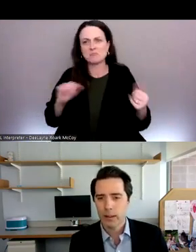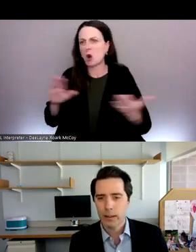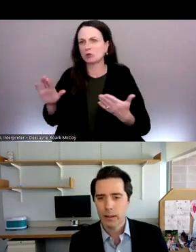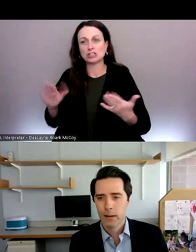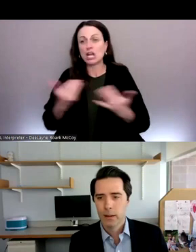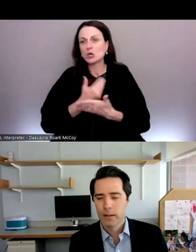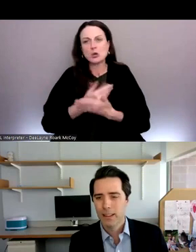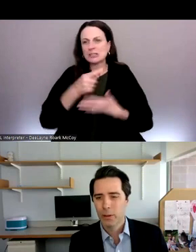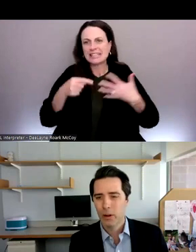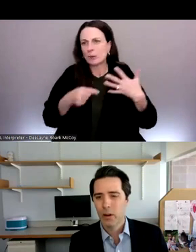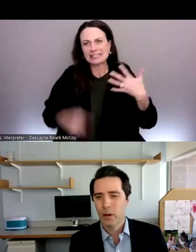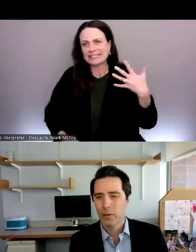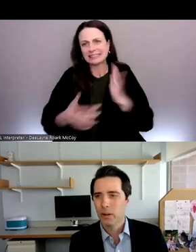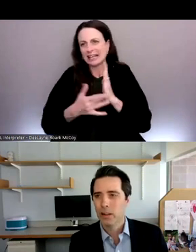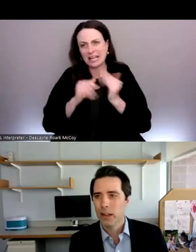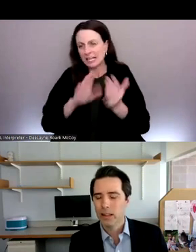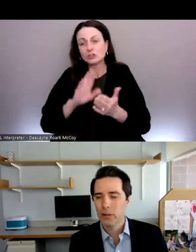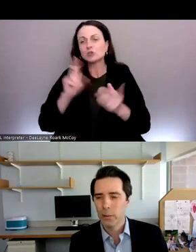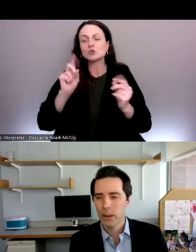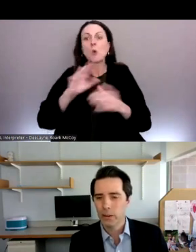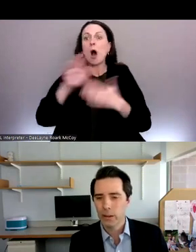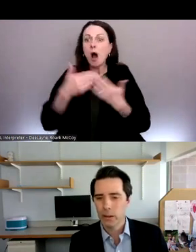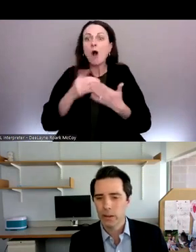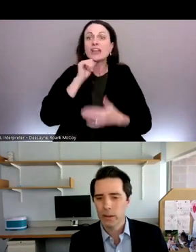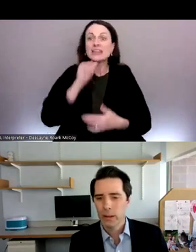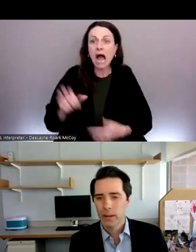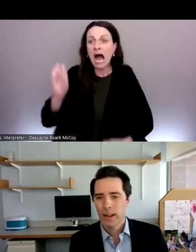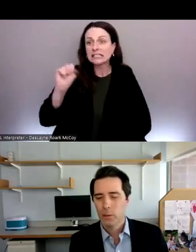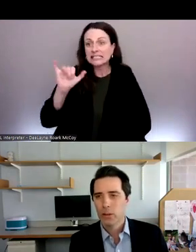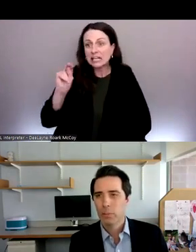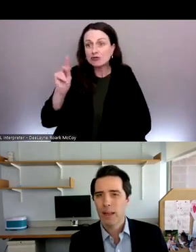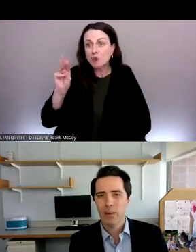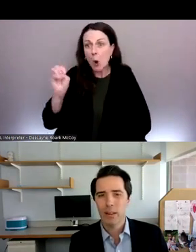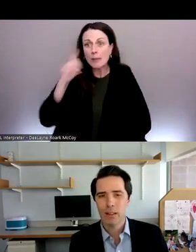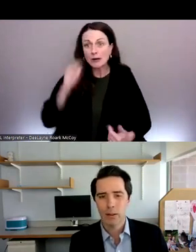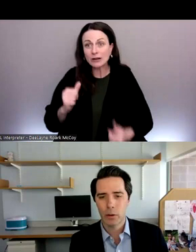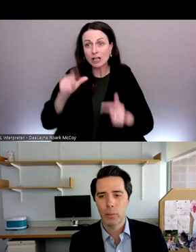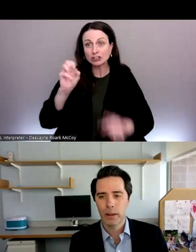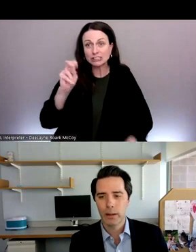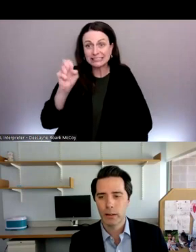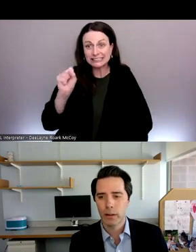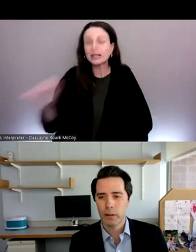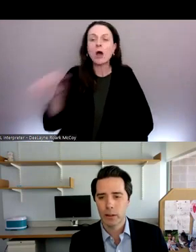techniques to sequence all the non-syndromeakarian loss genes as well